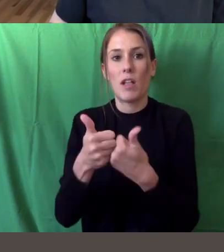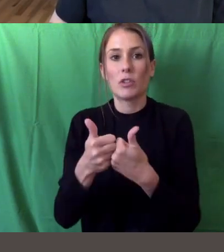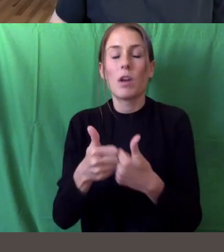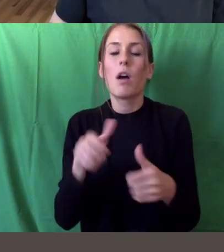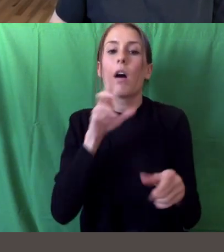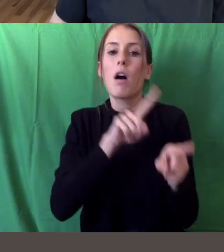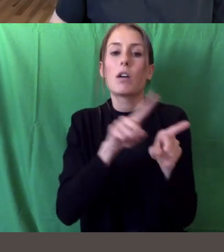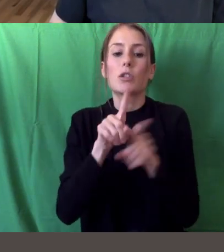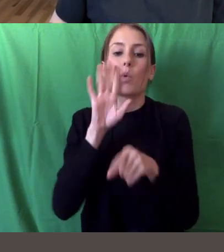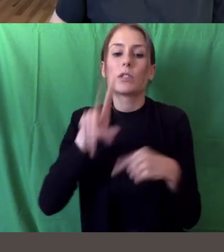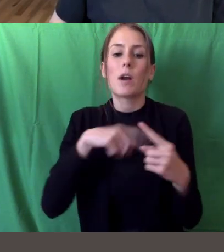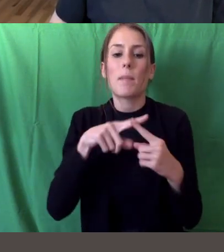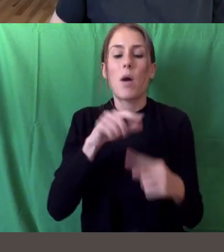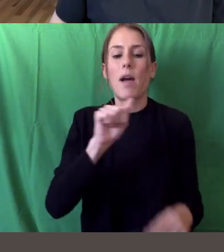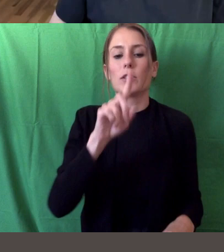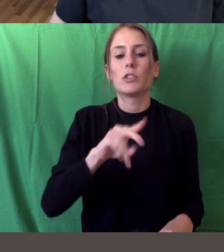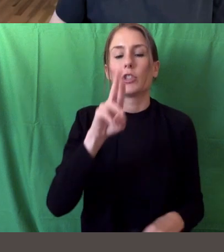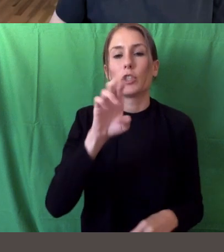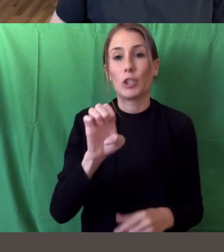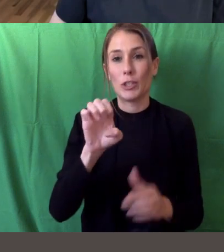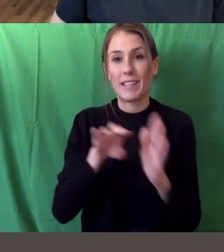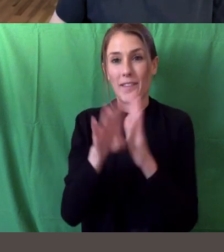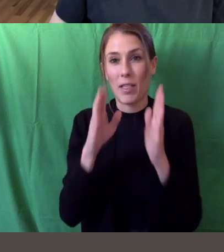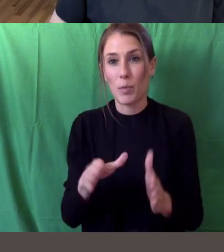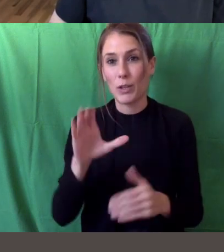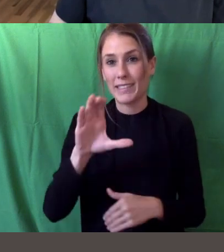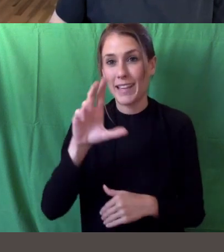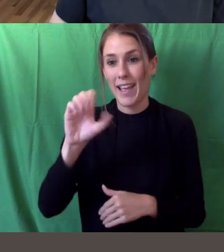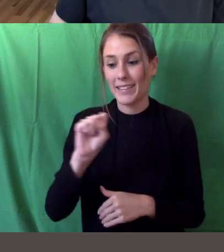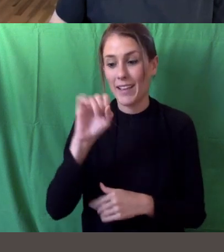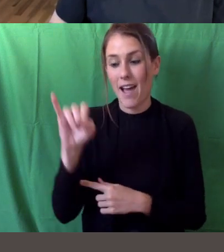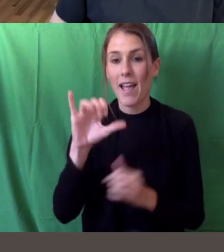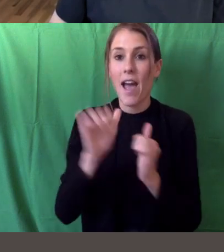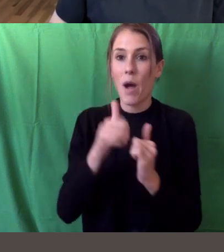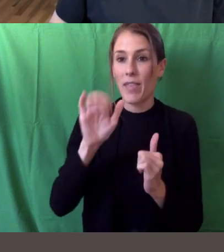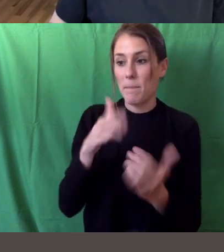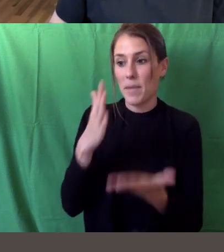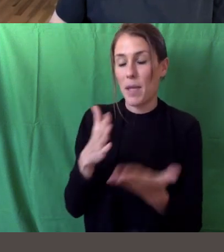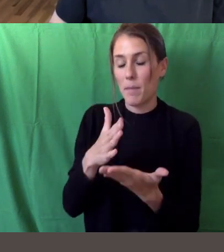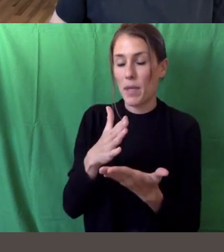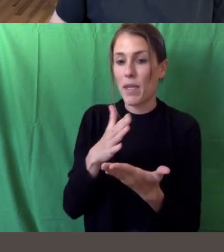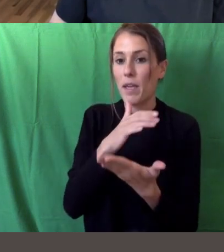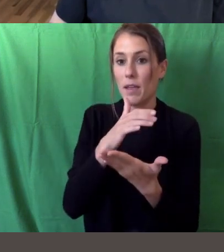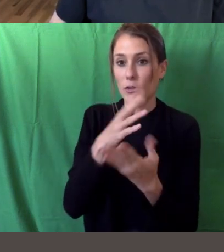the Azure Developer CLI as a solution to this problem. Then, we'll finish up with a bit of a demo about how it